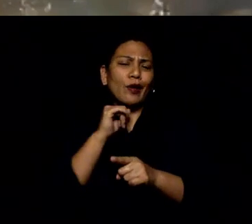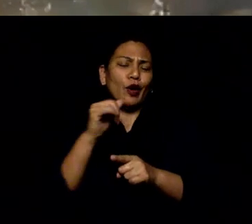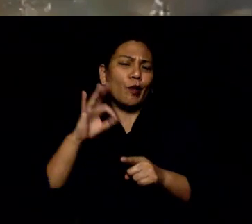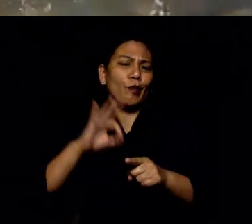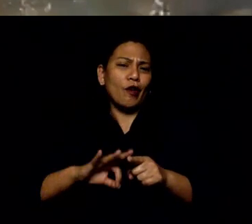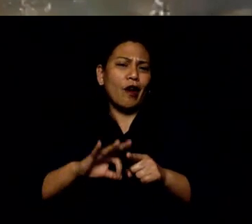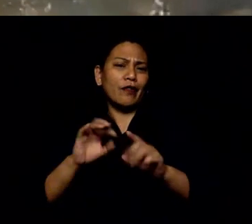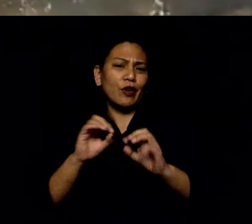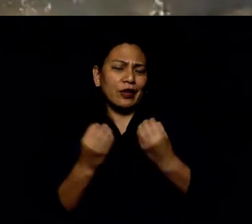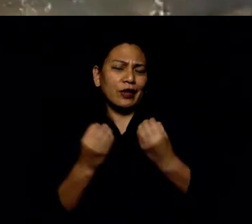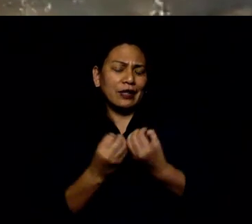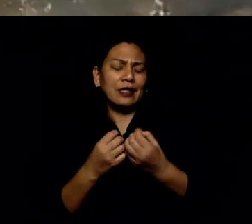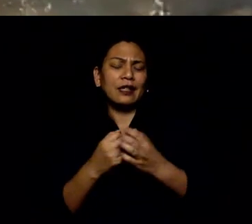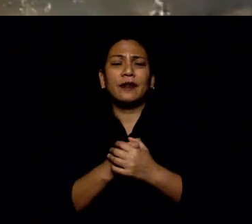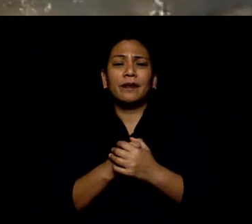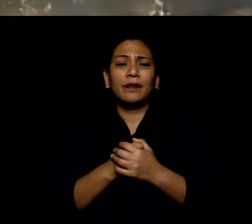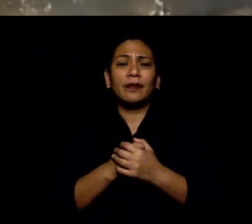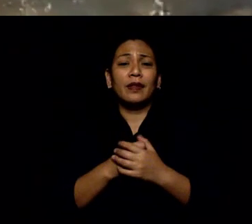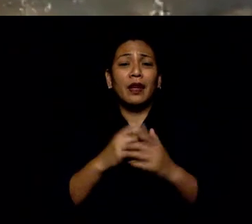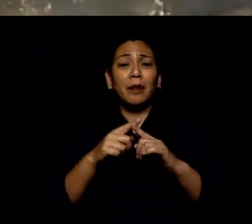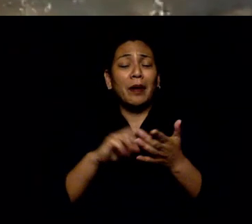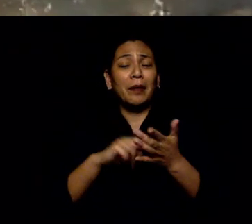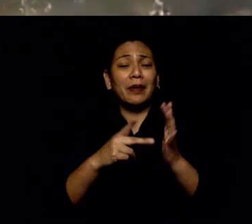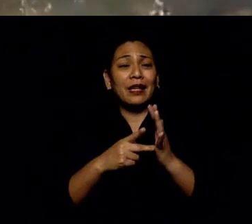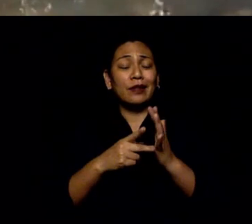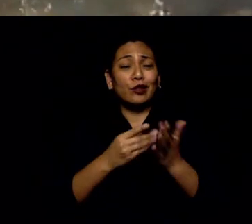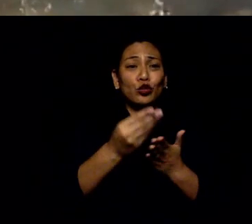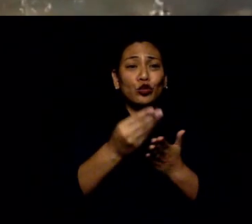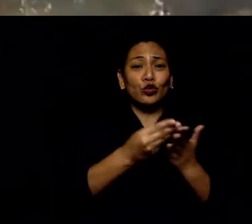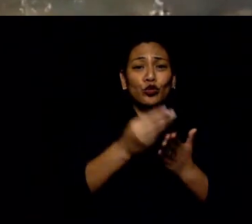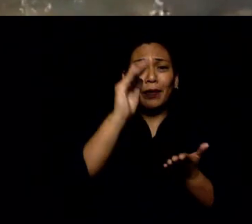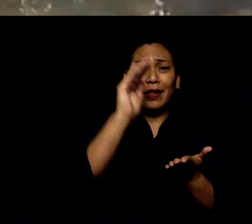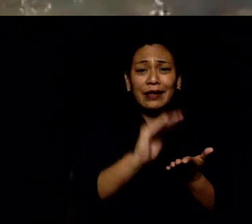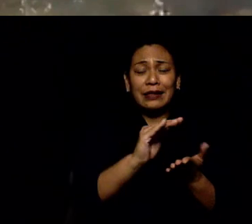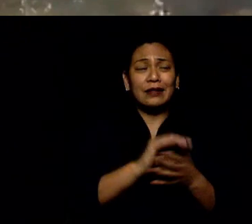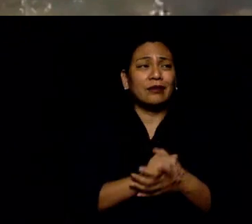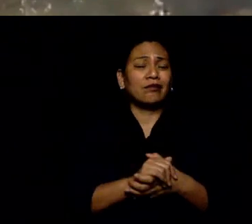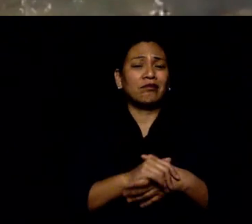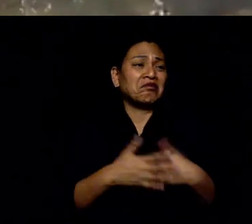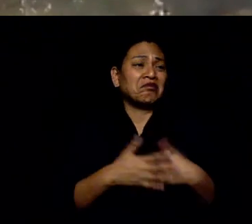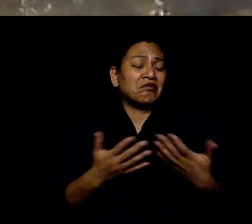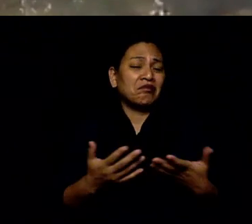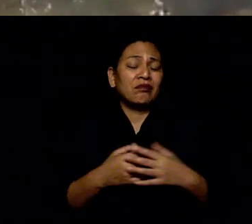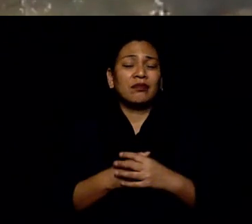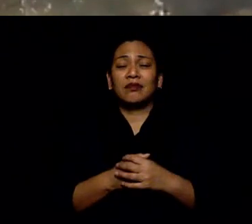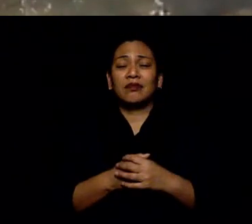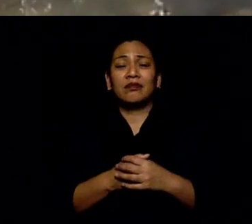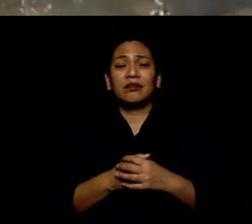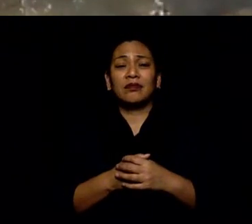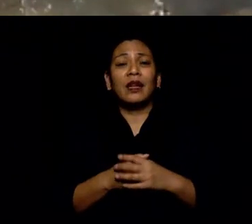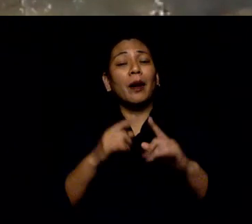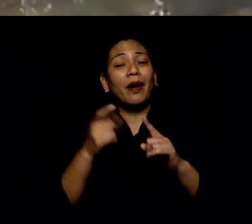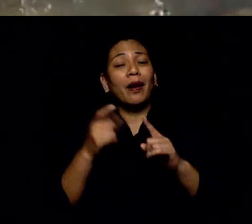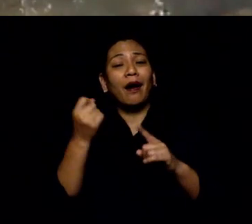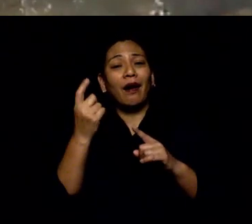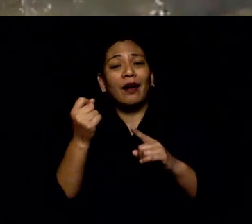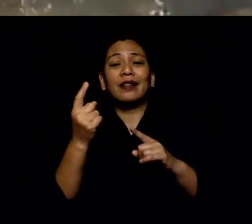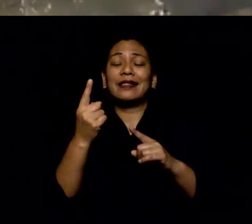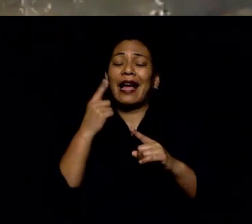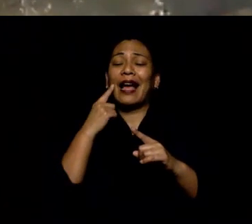Um, and that means we consume less and but there's a trade off where we have increased happiness because